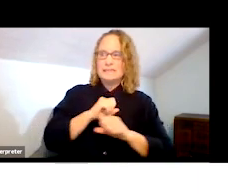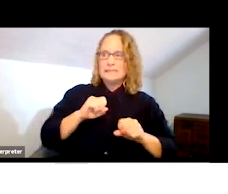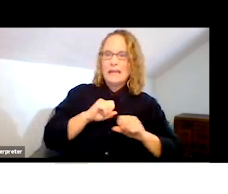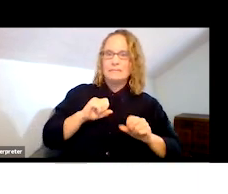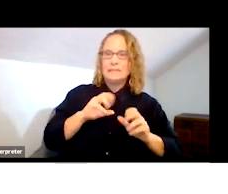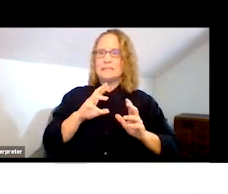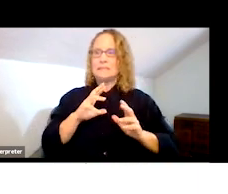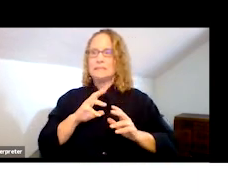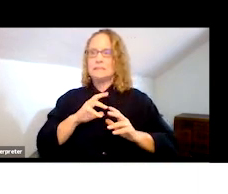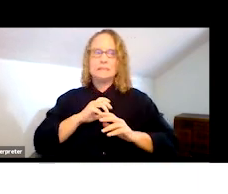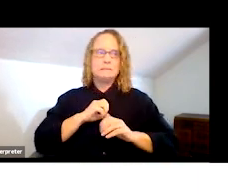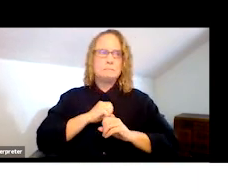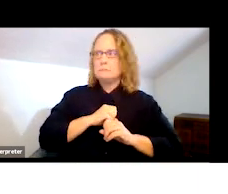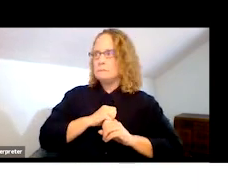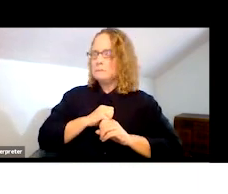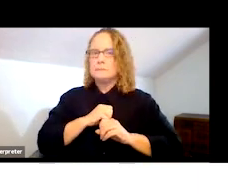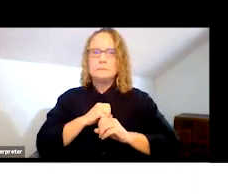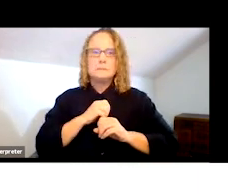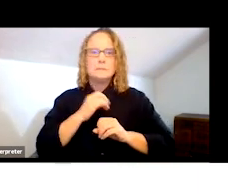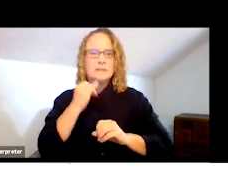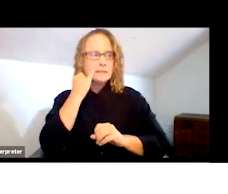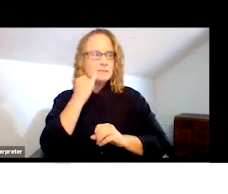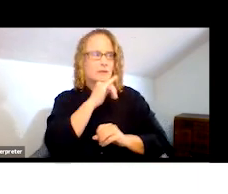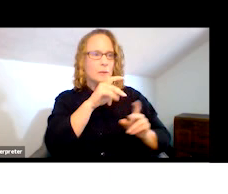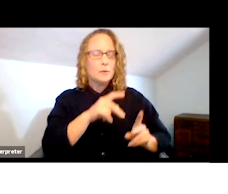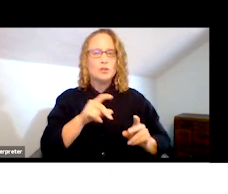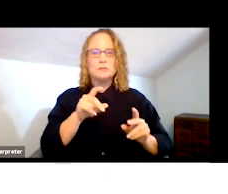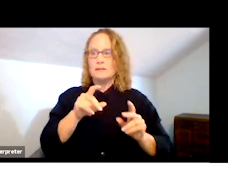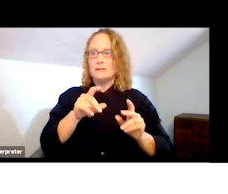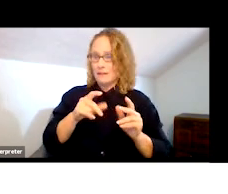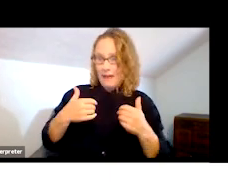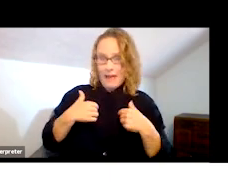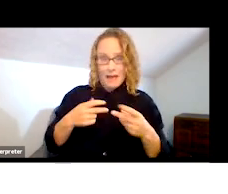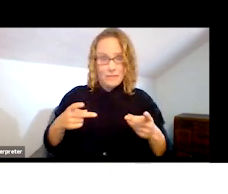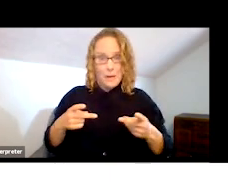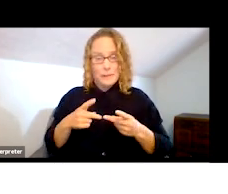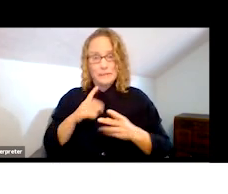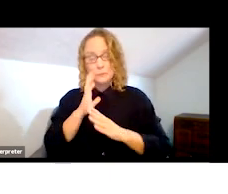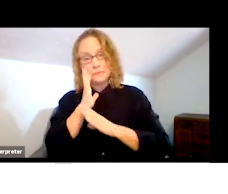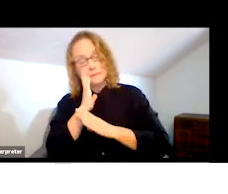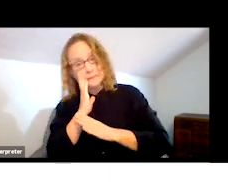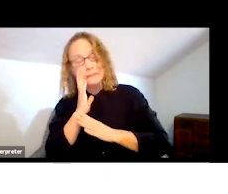in their bodies and in their brains. It's going to be very challenging if individuals are, like I mentioned earlier,